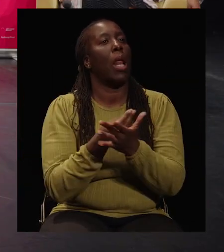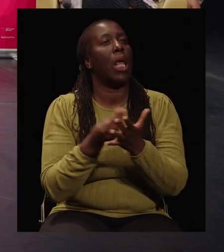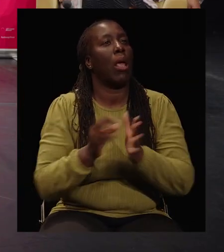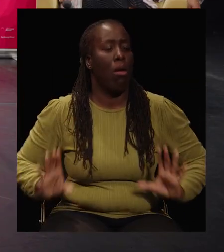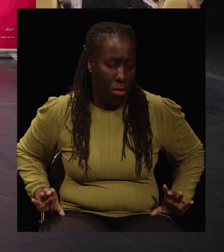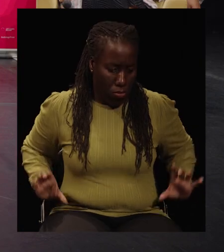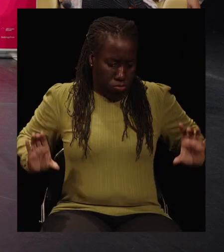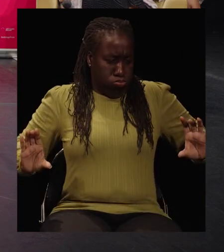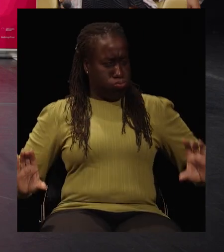how would you advise?